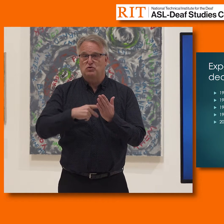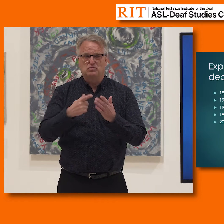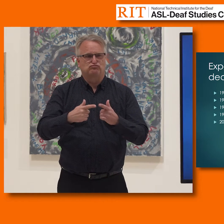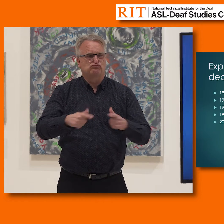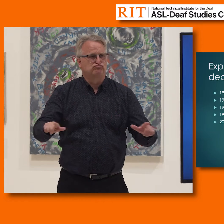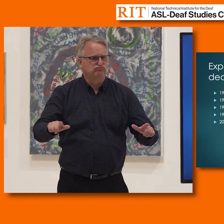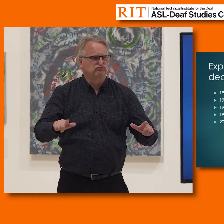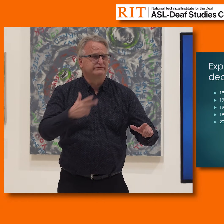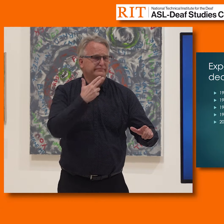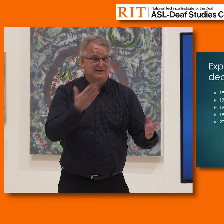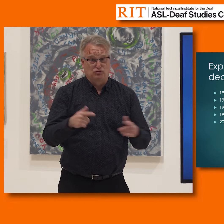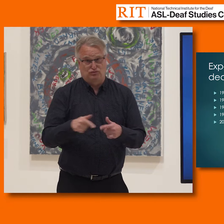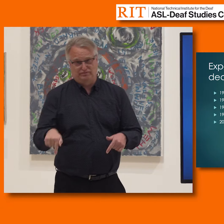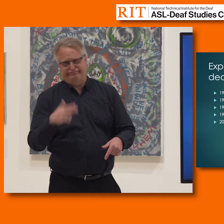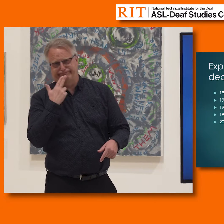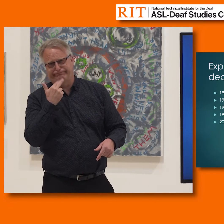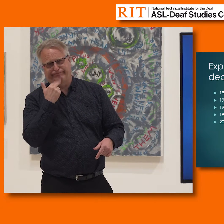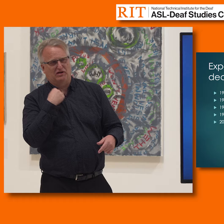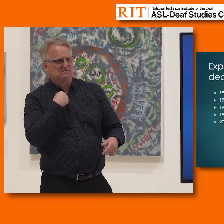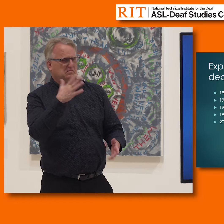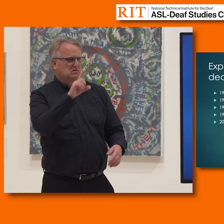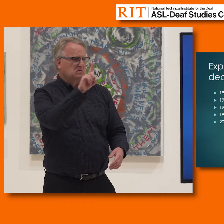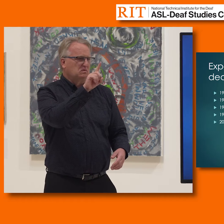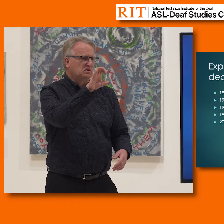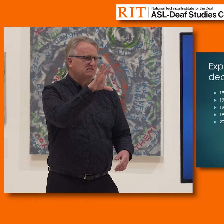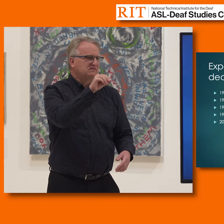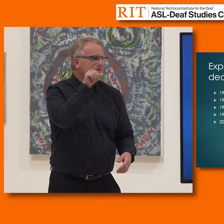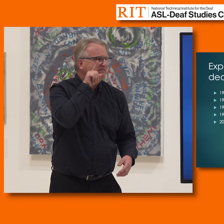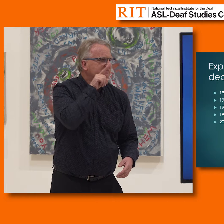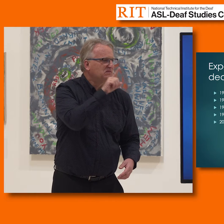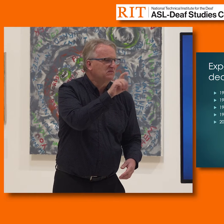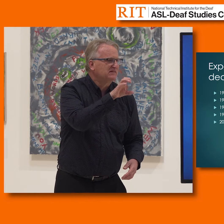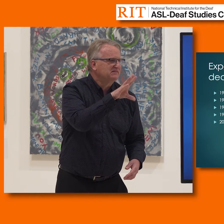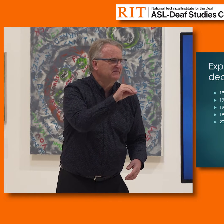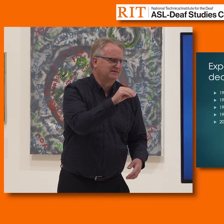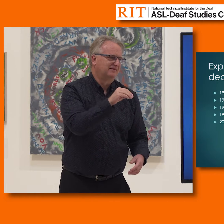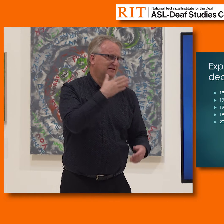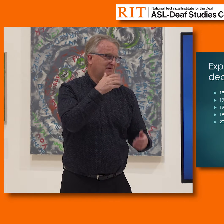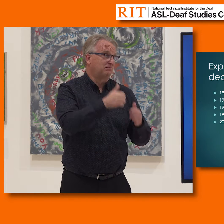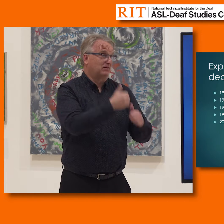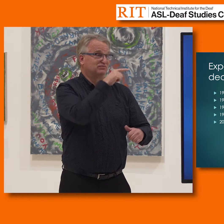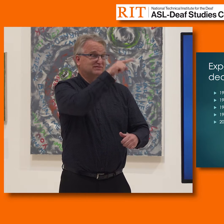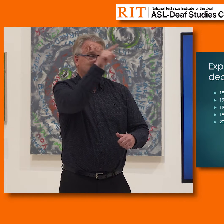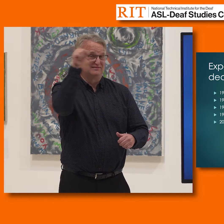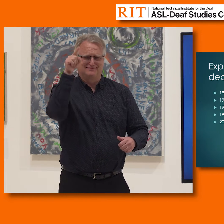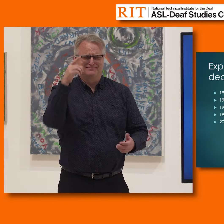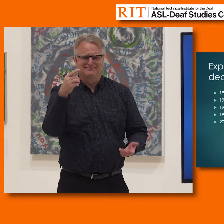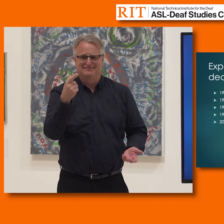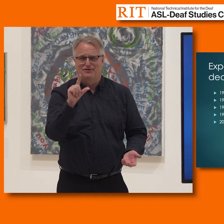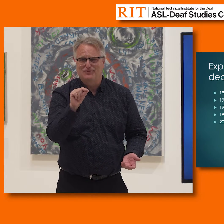Meaning we have a large Deaf program. You know, we have 150 Deaf students.